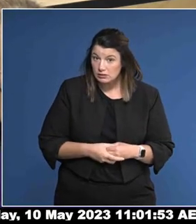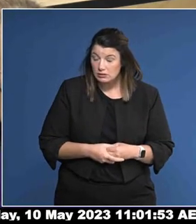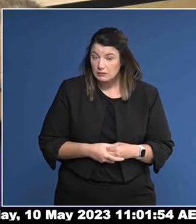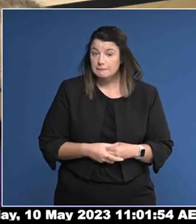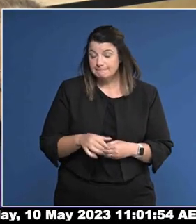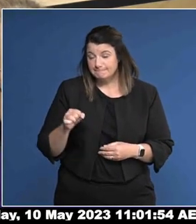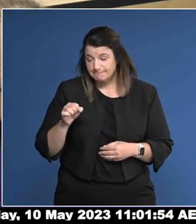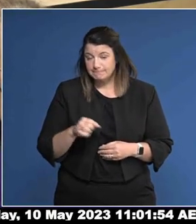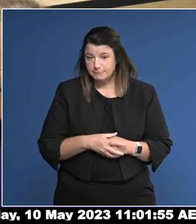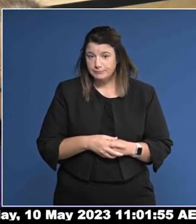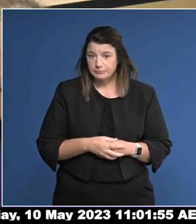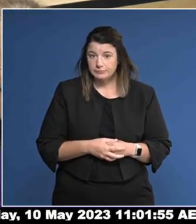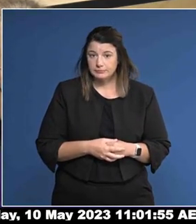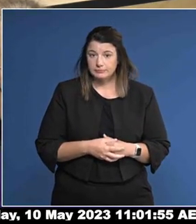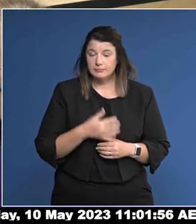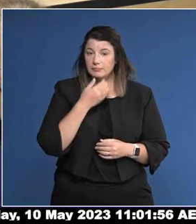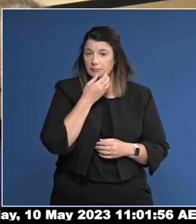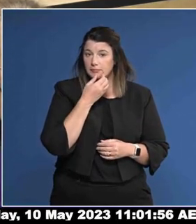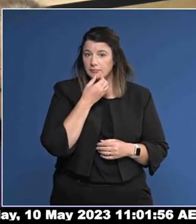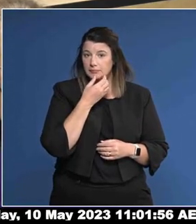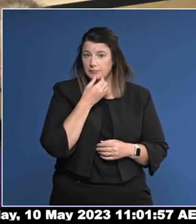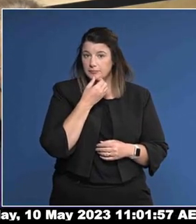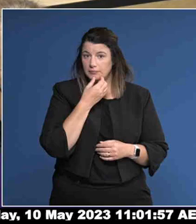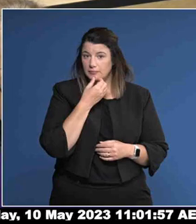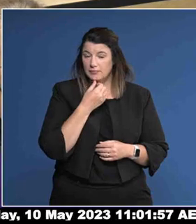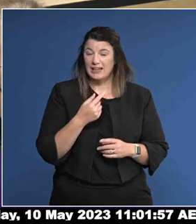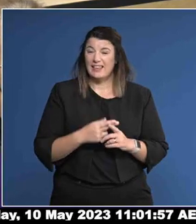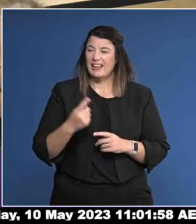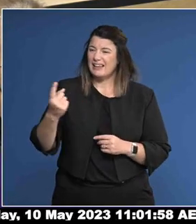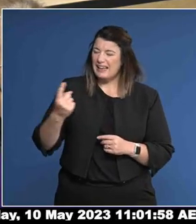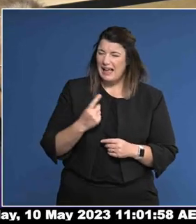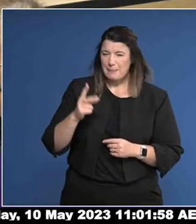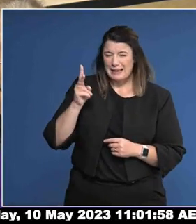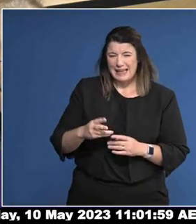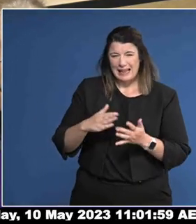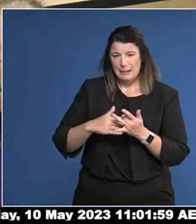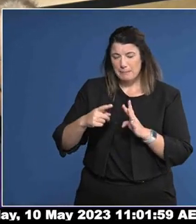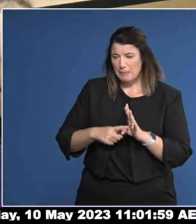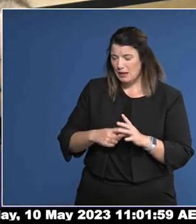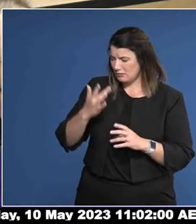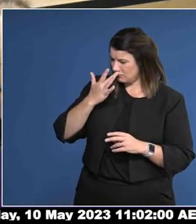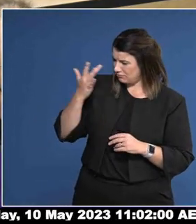That there's another intractable smell around the students and adding those